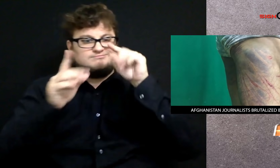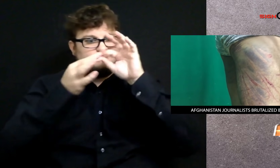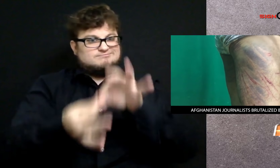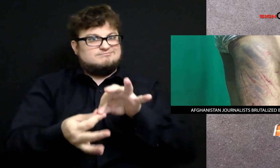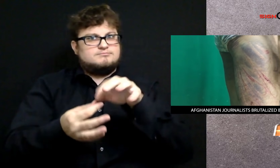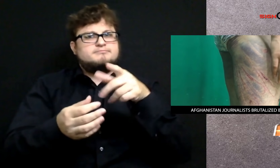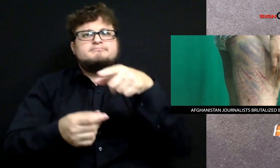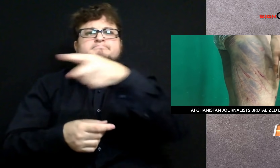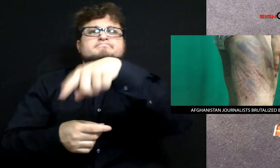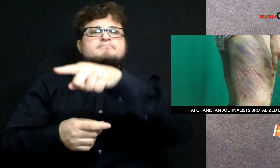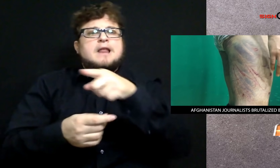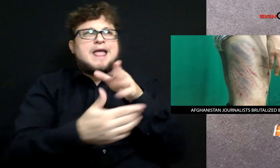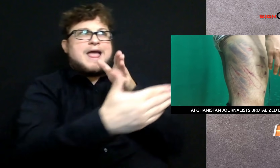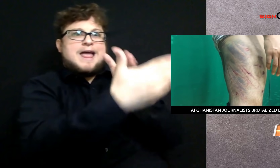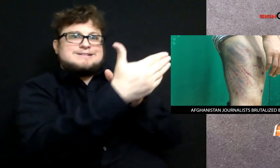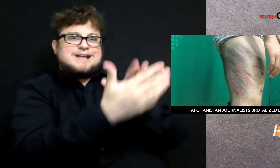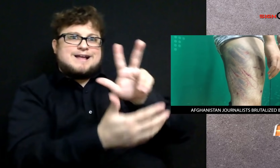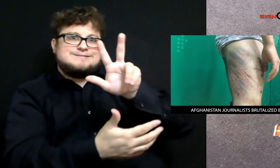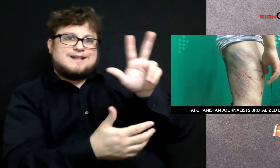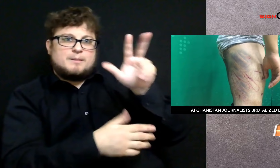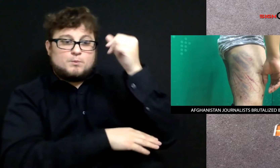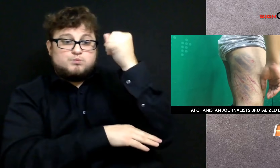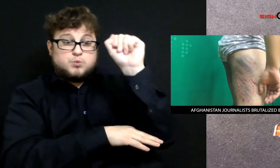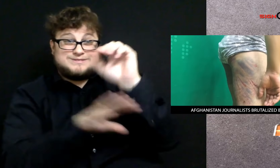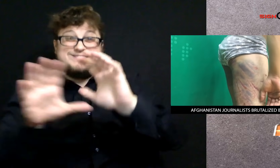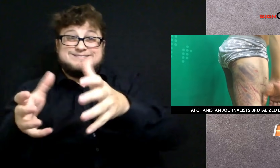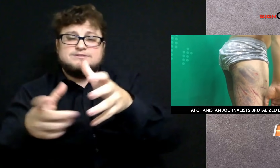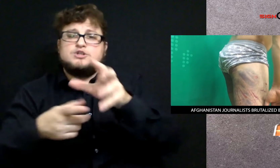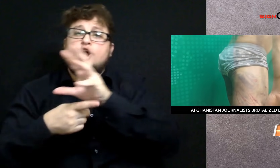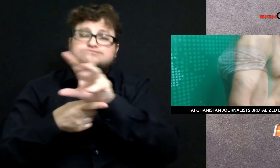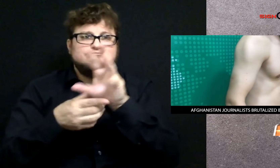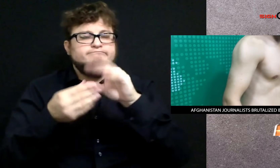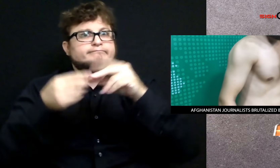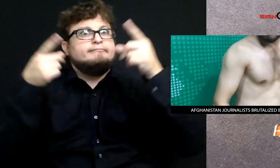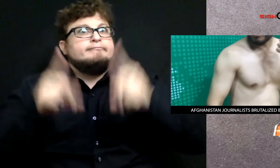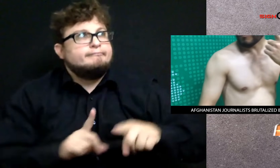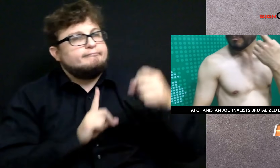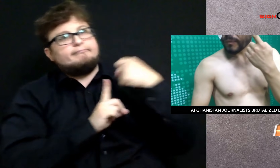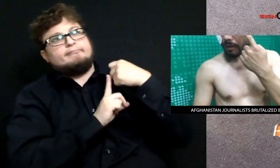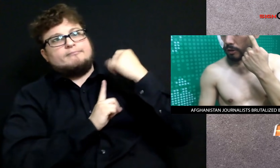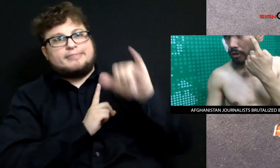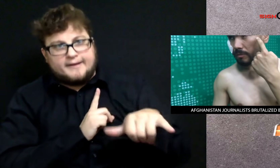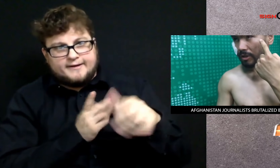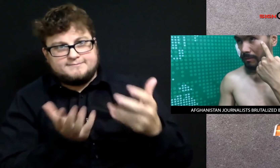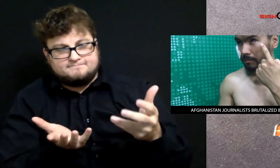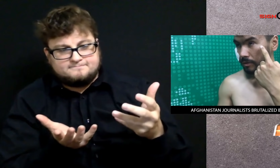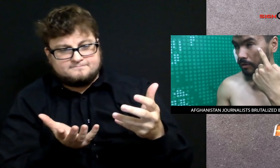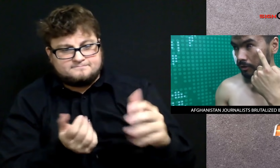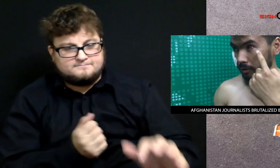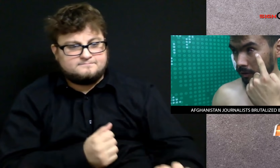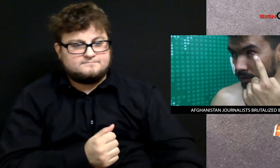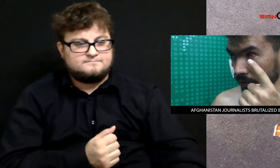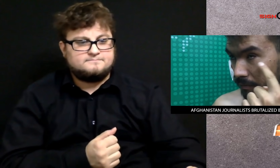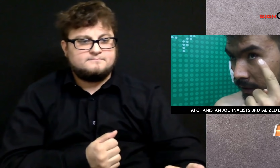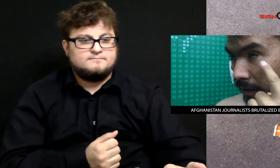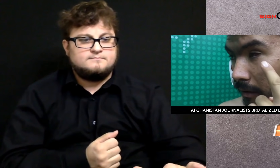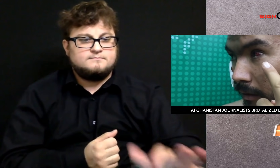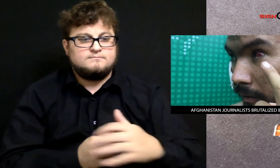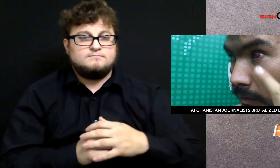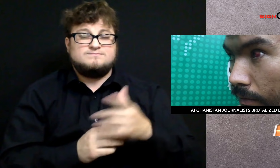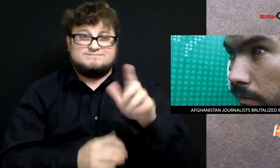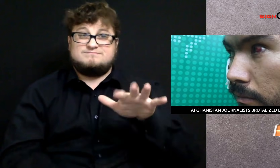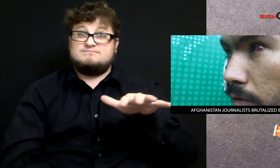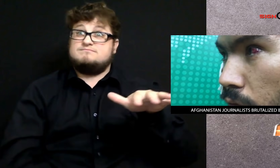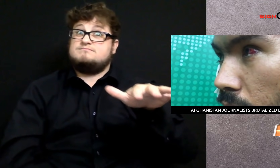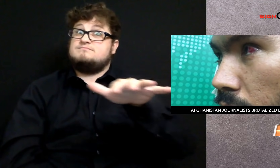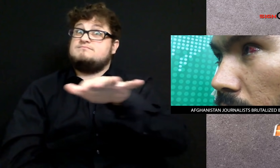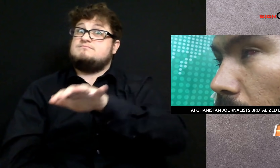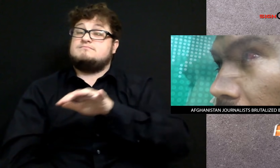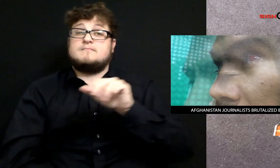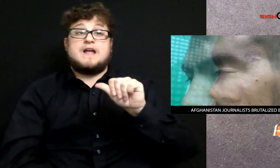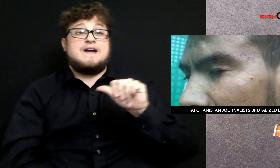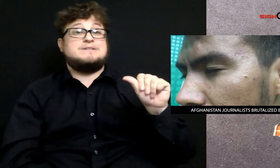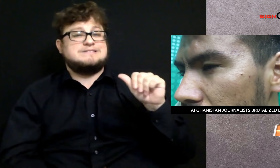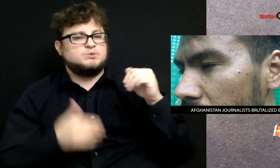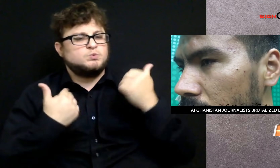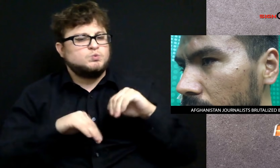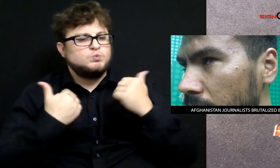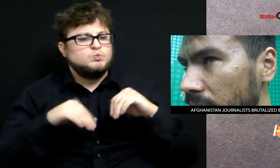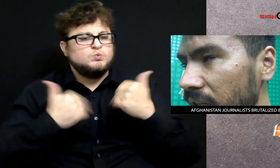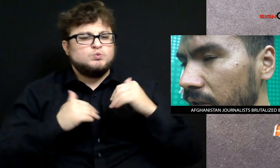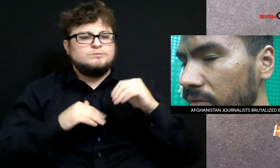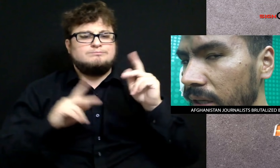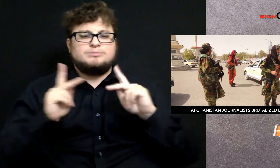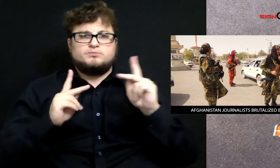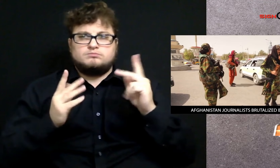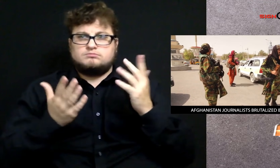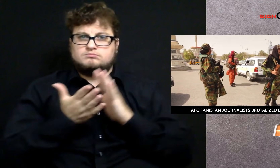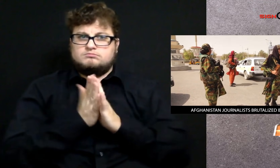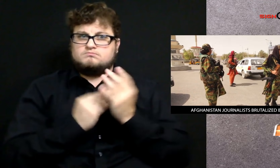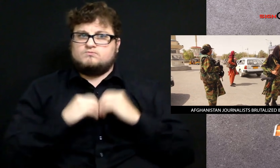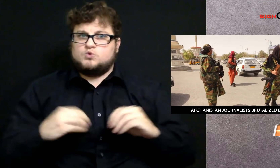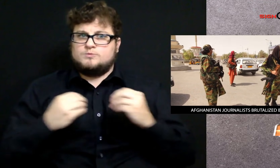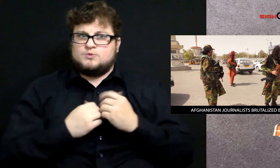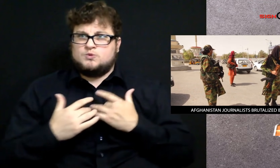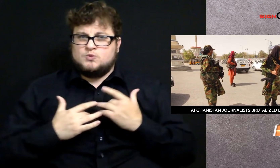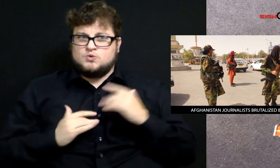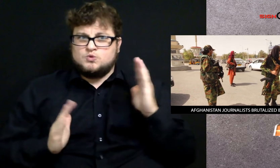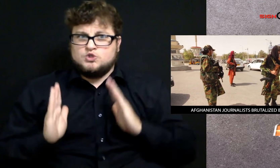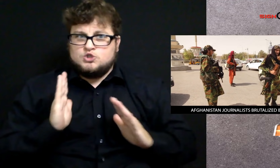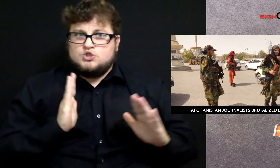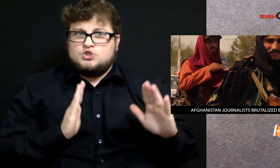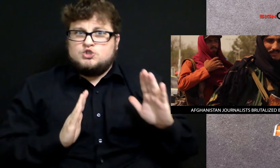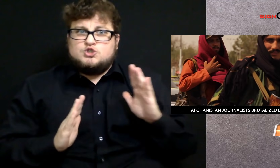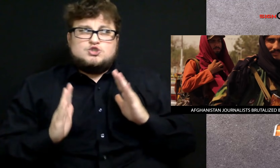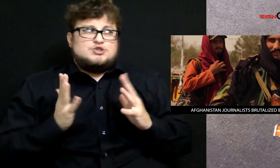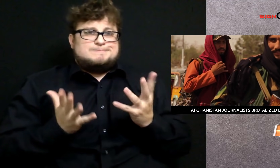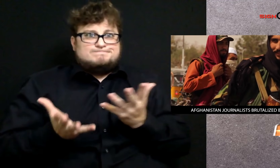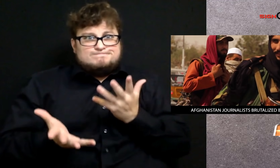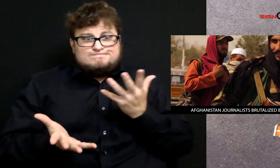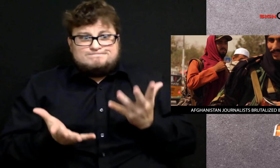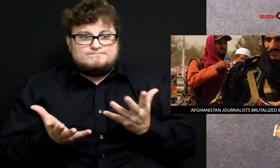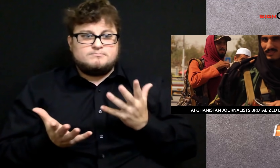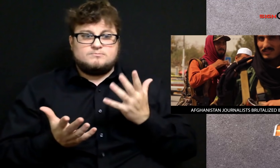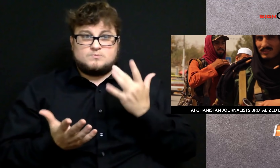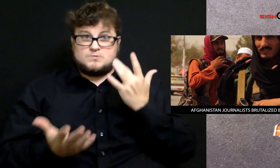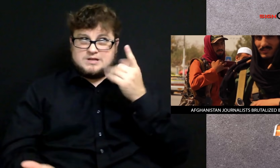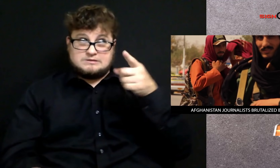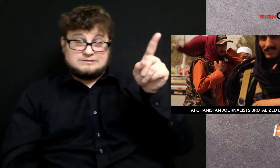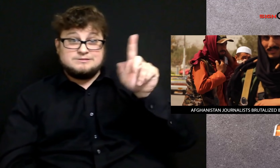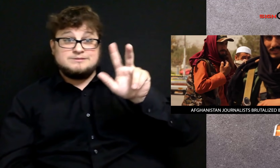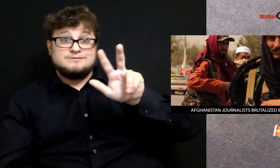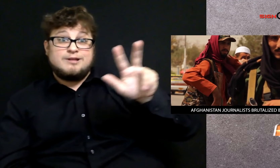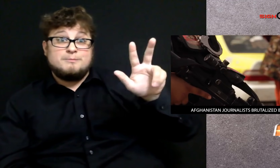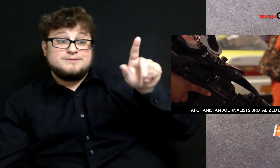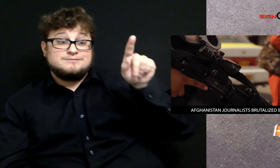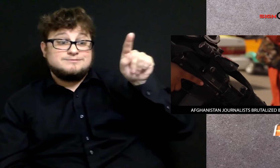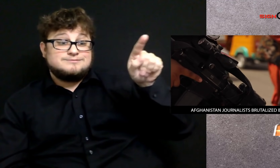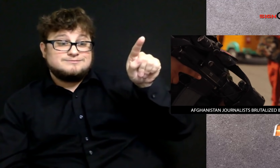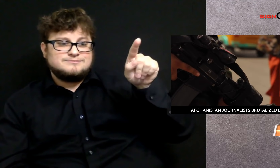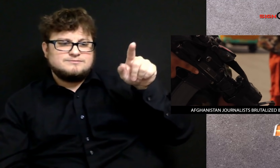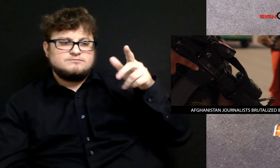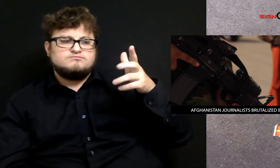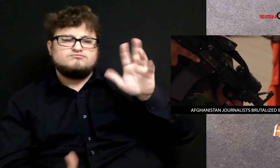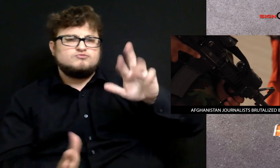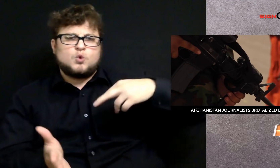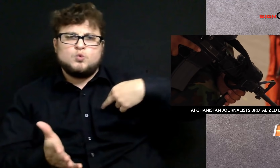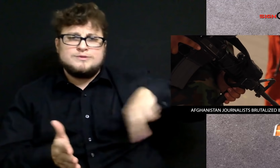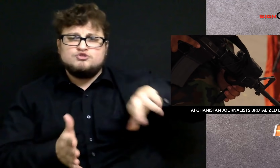anti-Taliban protest across Afghanistan people are becoming increasingly worried because